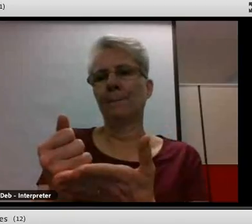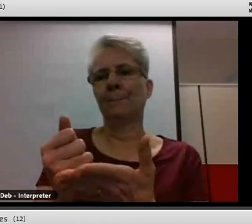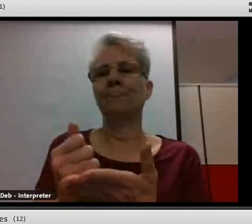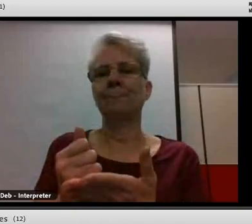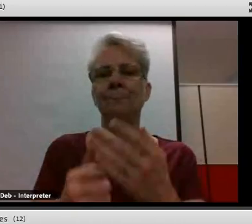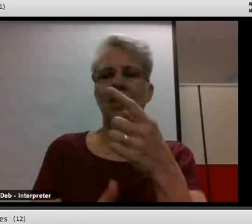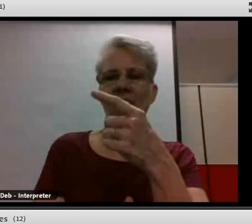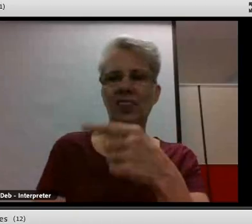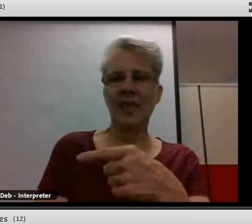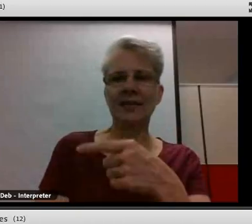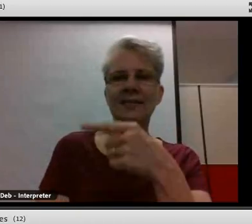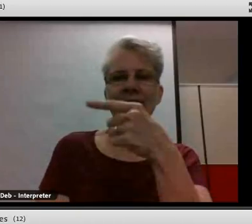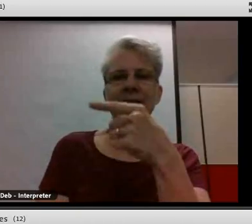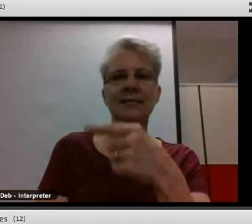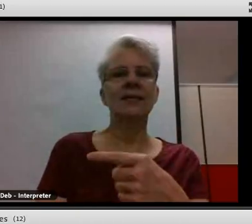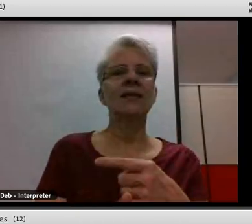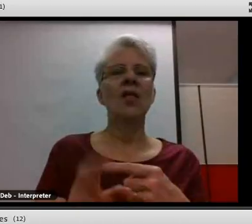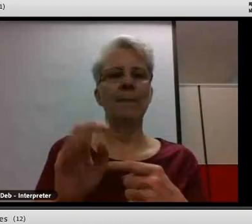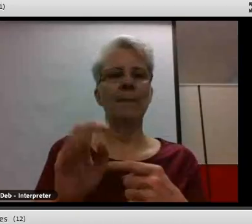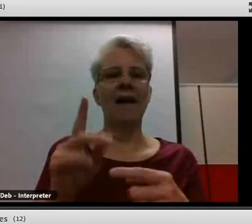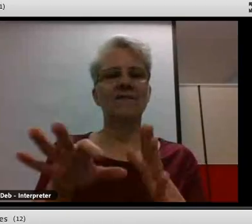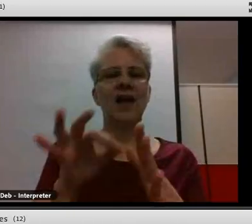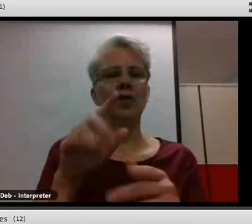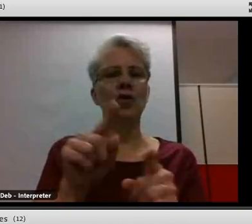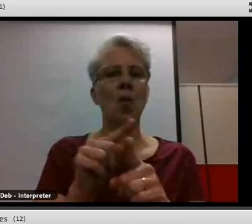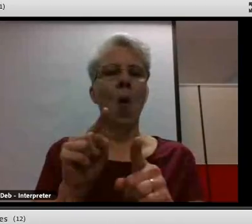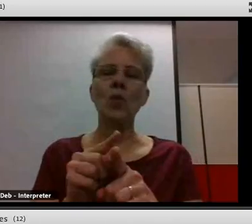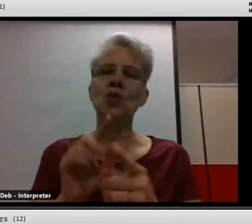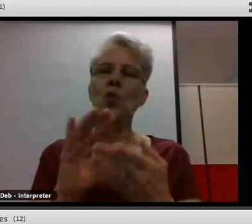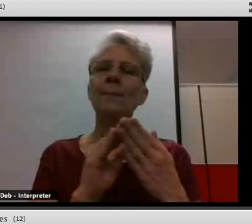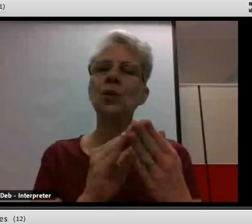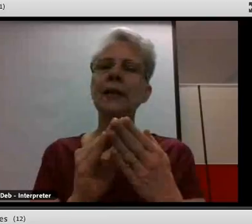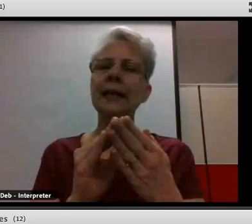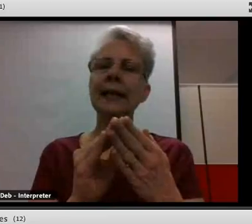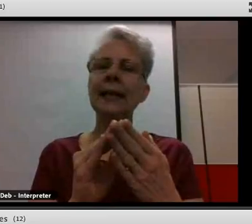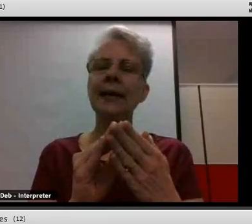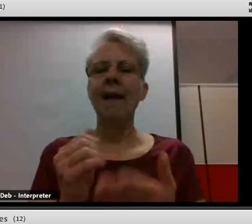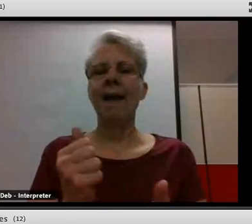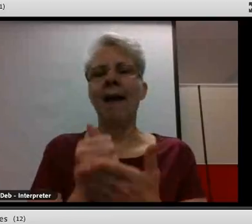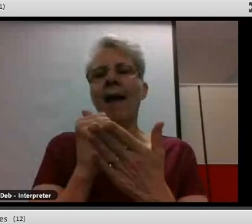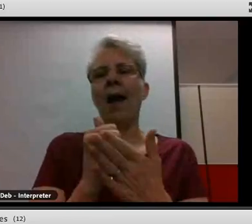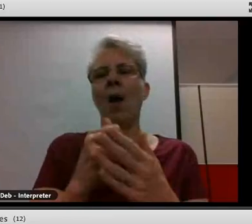a little bit of the American Community Survey,